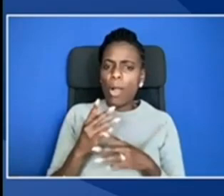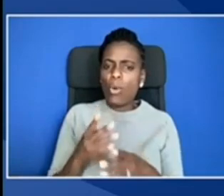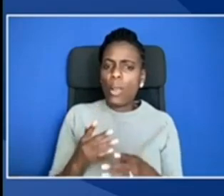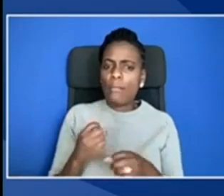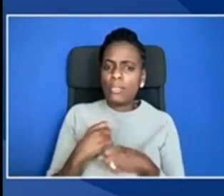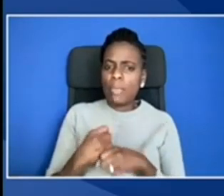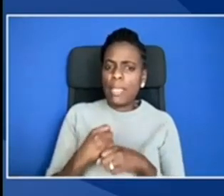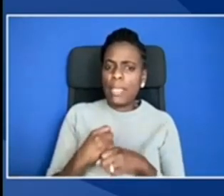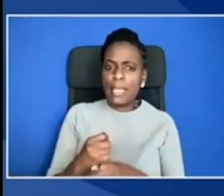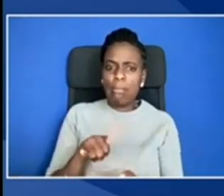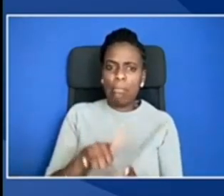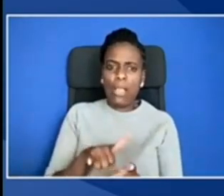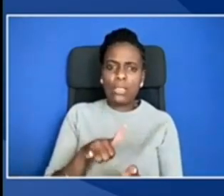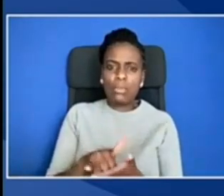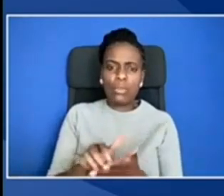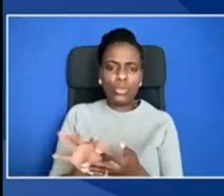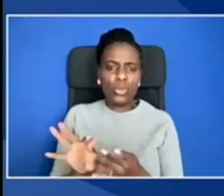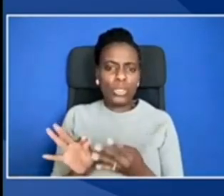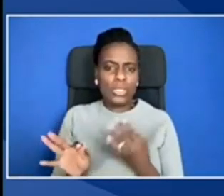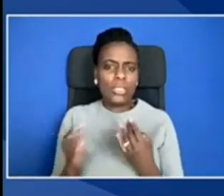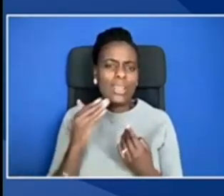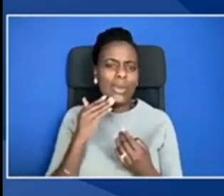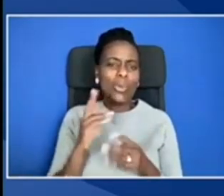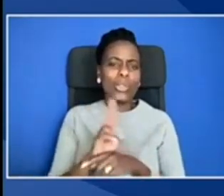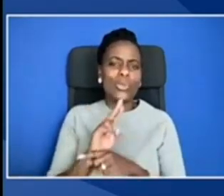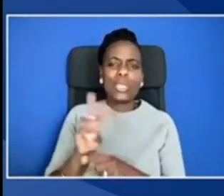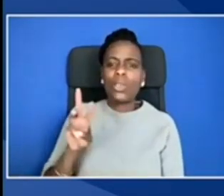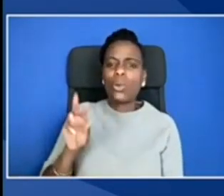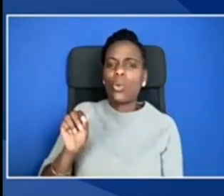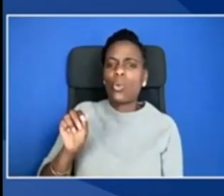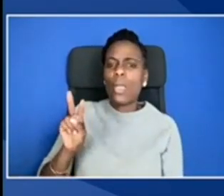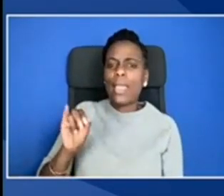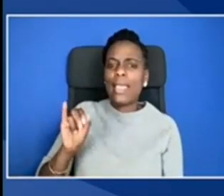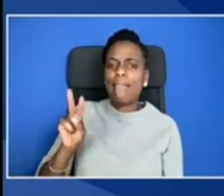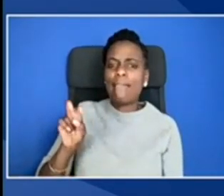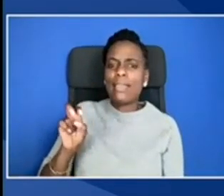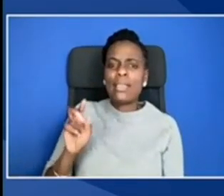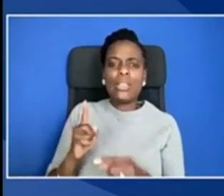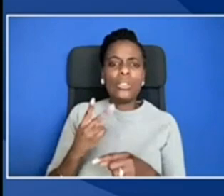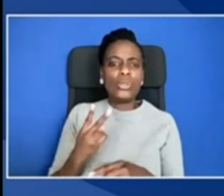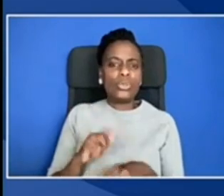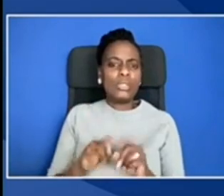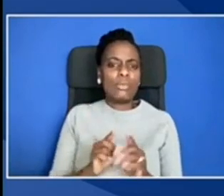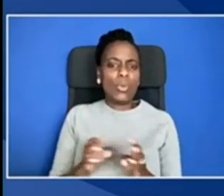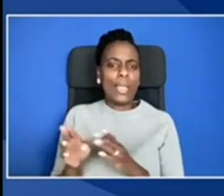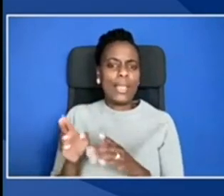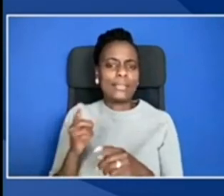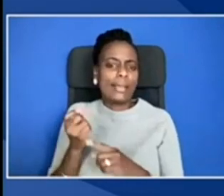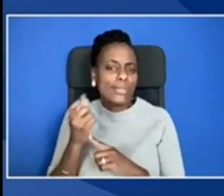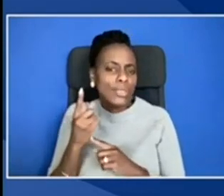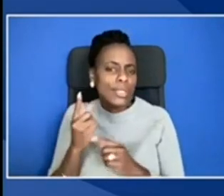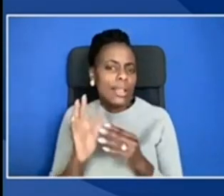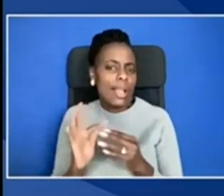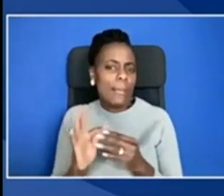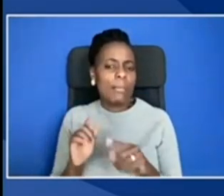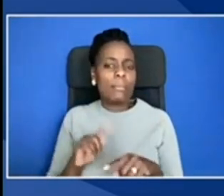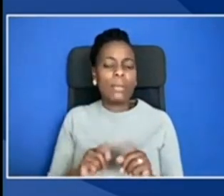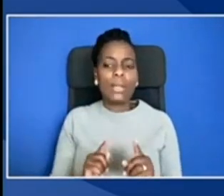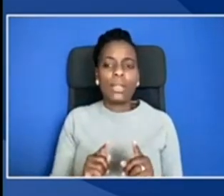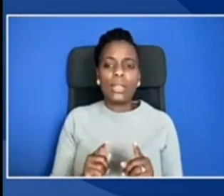what you say, we're using the word waive in two different ways here, and it is confusing and I totally understand your comment, but I just, I really do think that that's concerning and I just want to